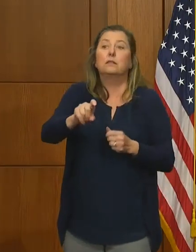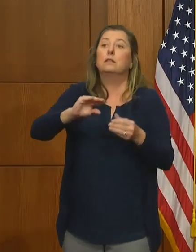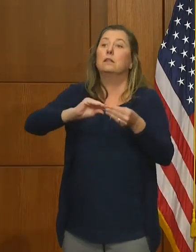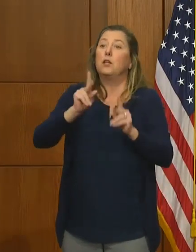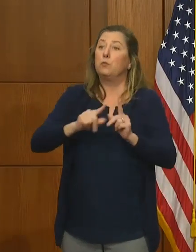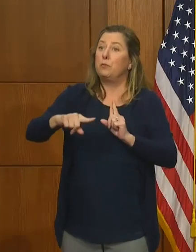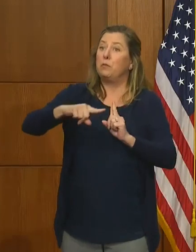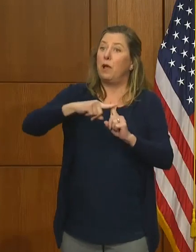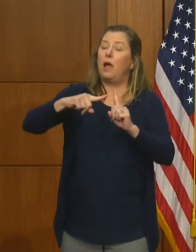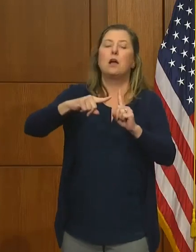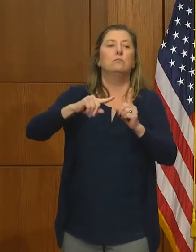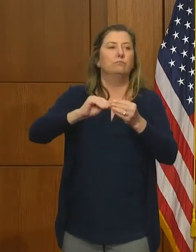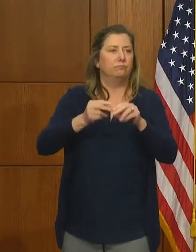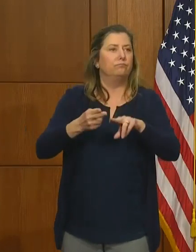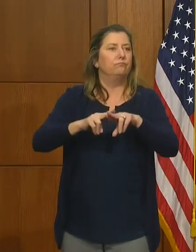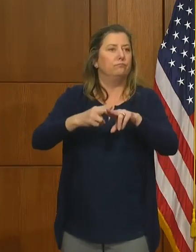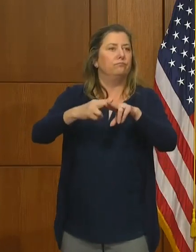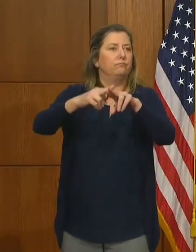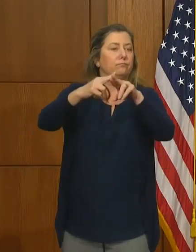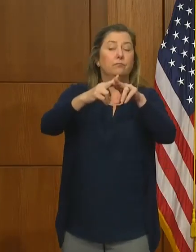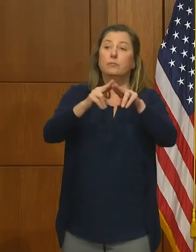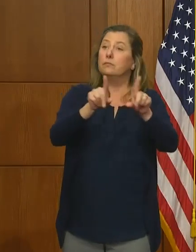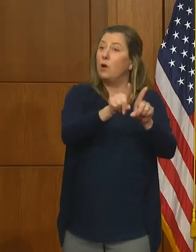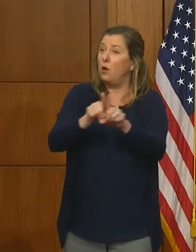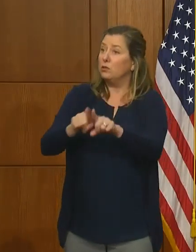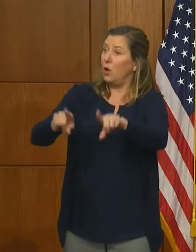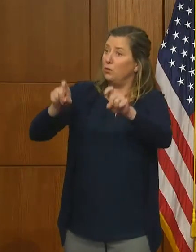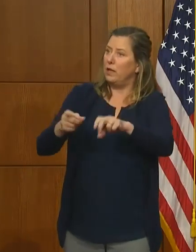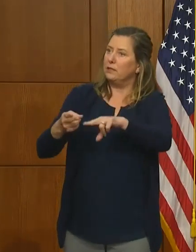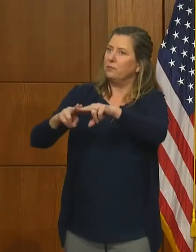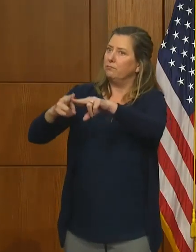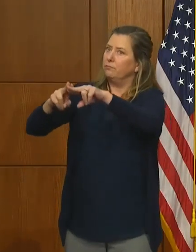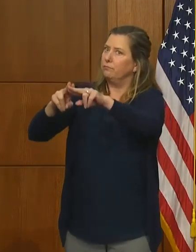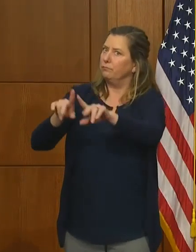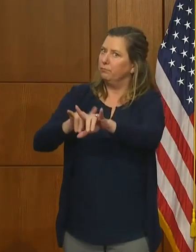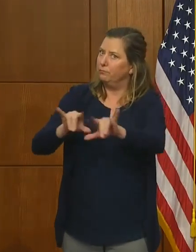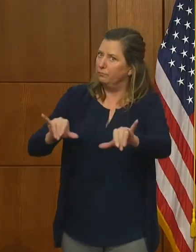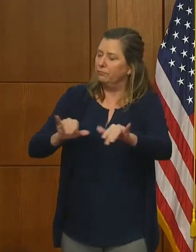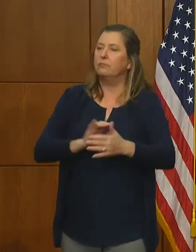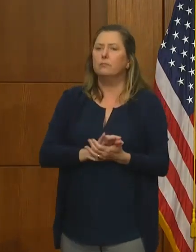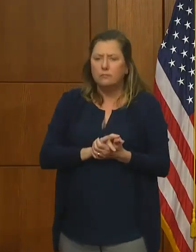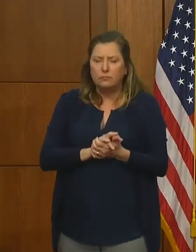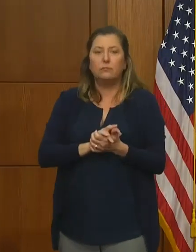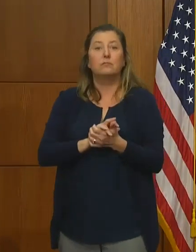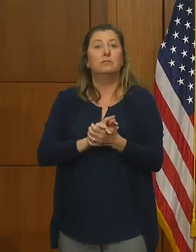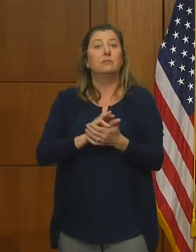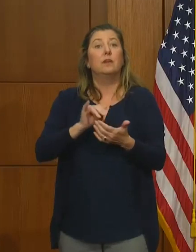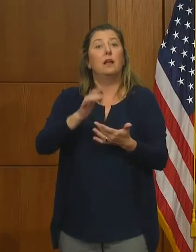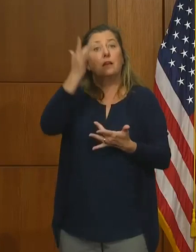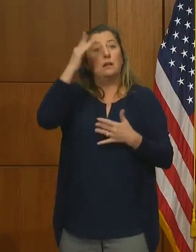SO DESPERATELY NEED. OUR CASE COUNTS CONTINUE TO CLIMB BUT SO